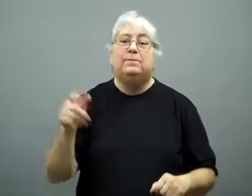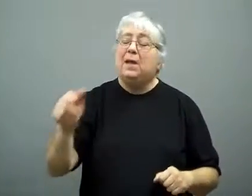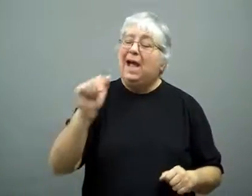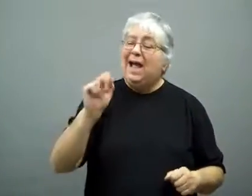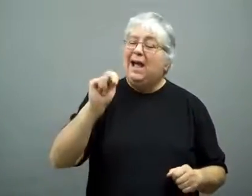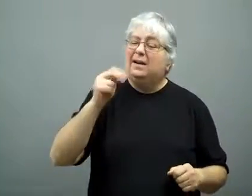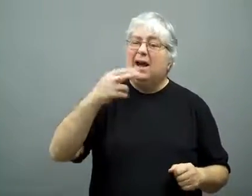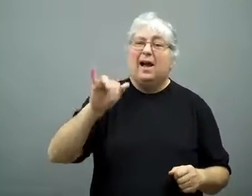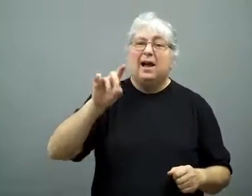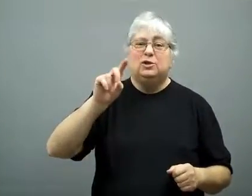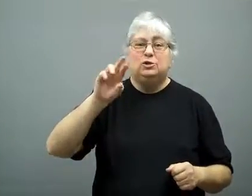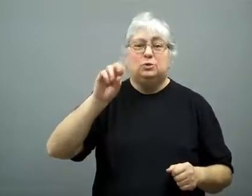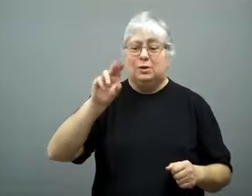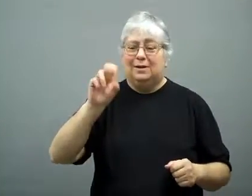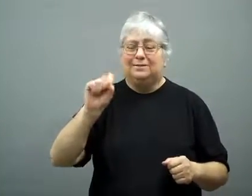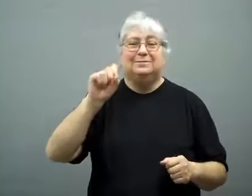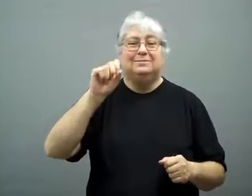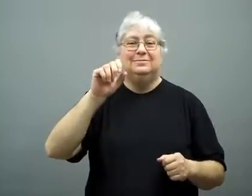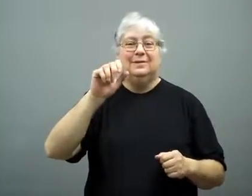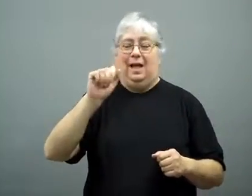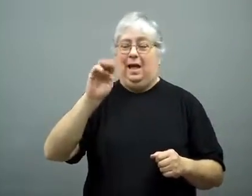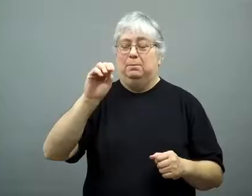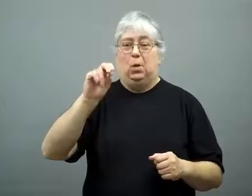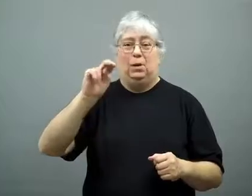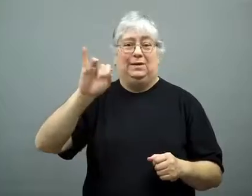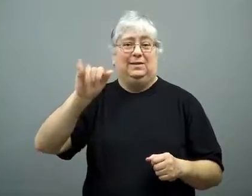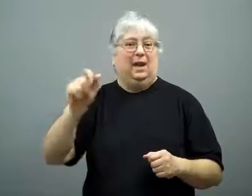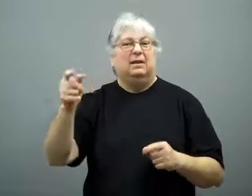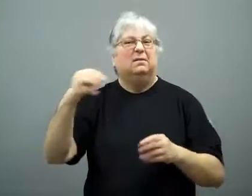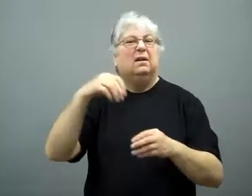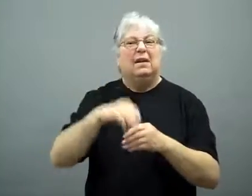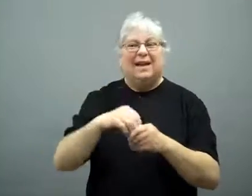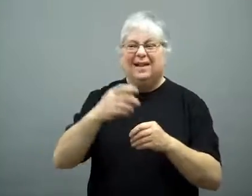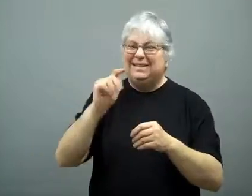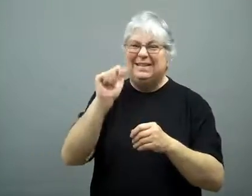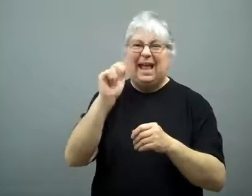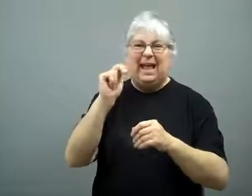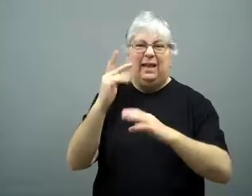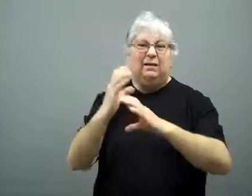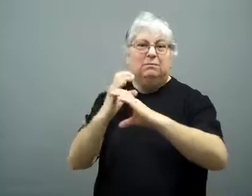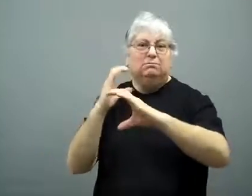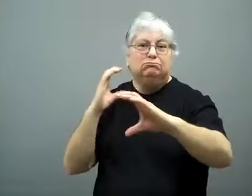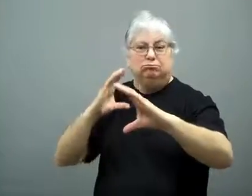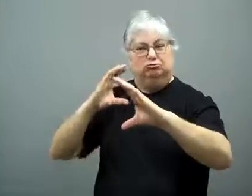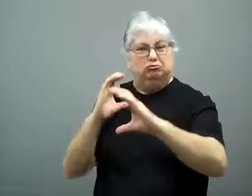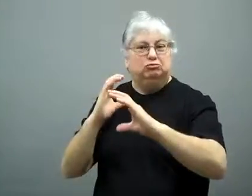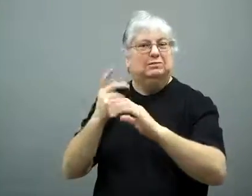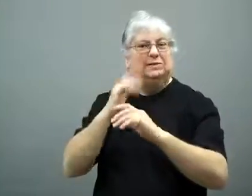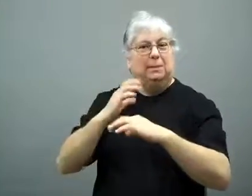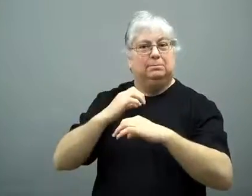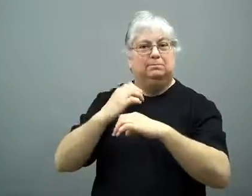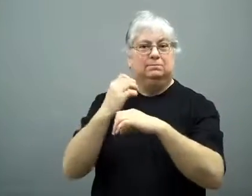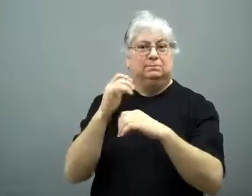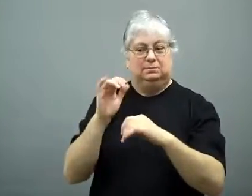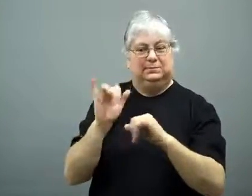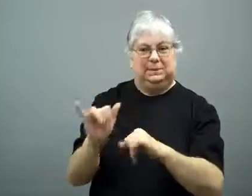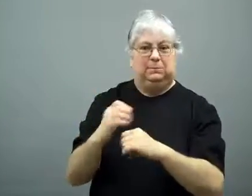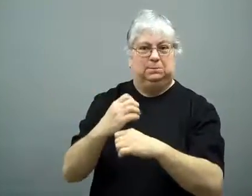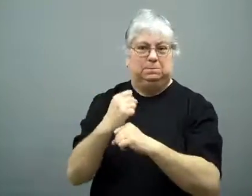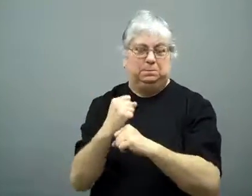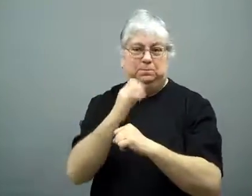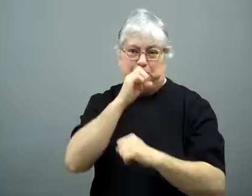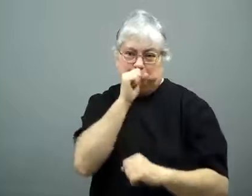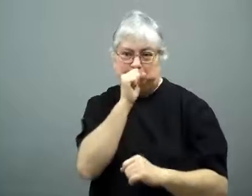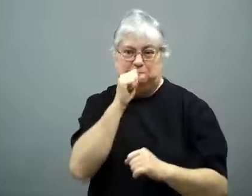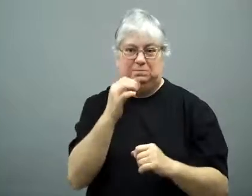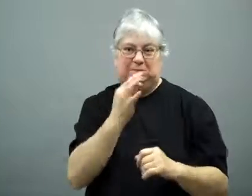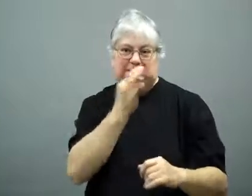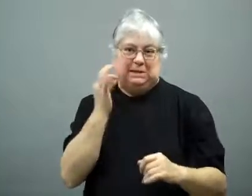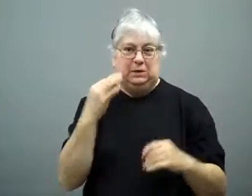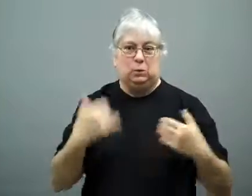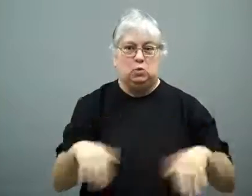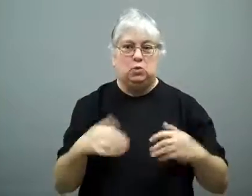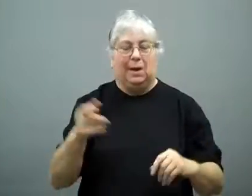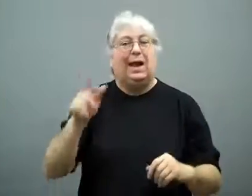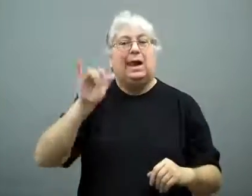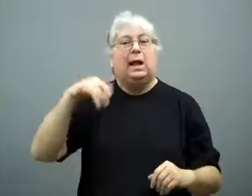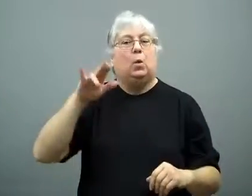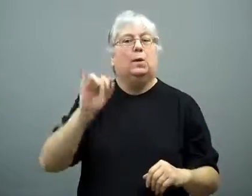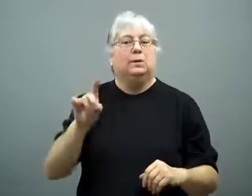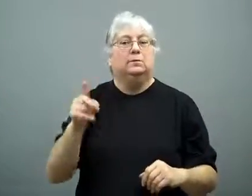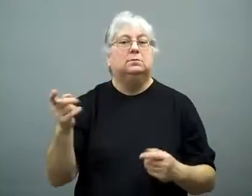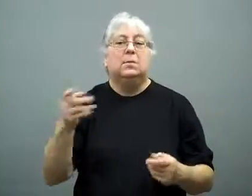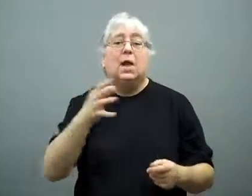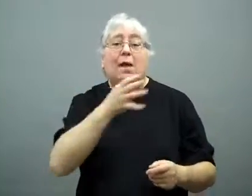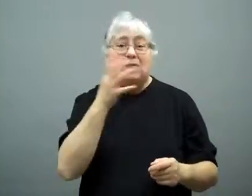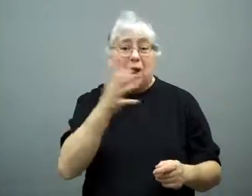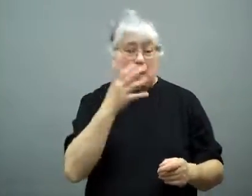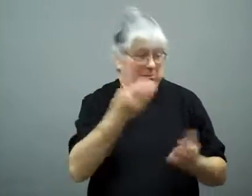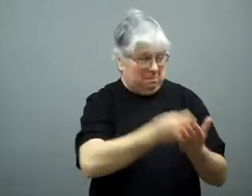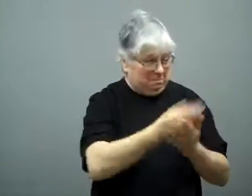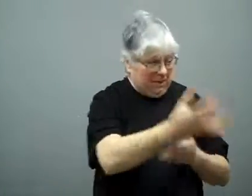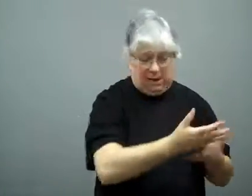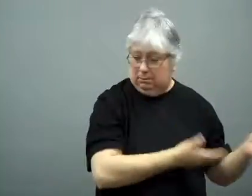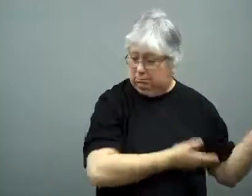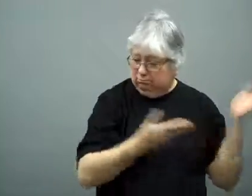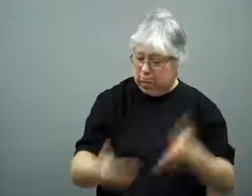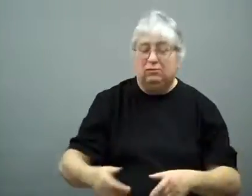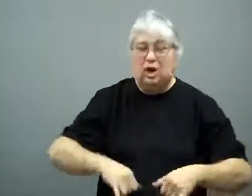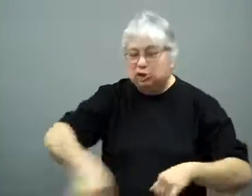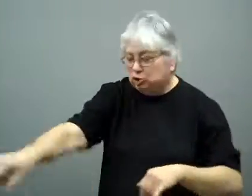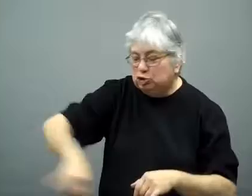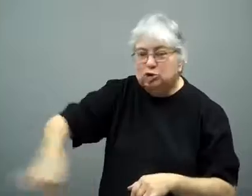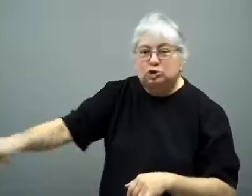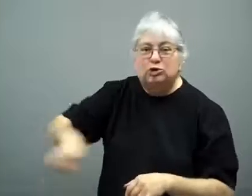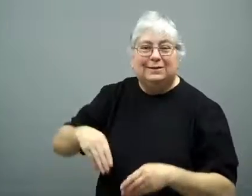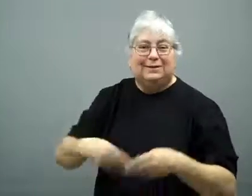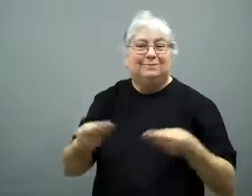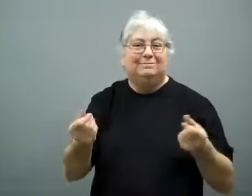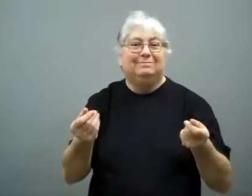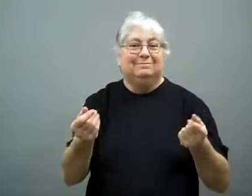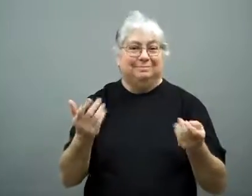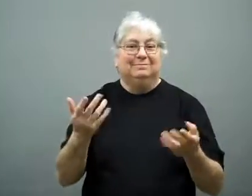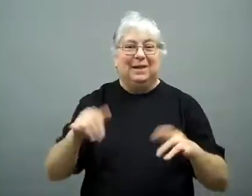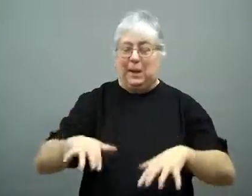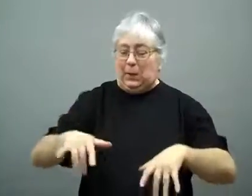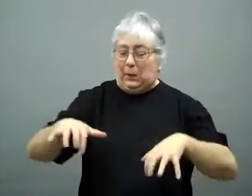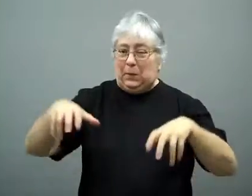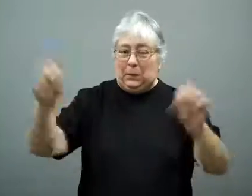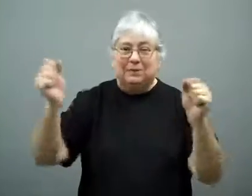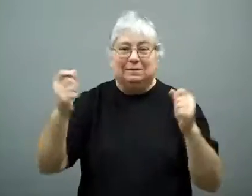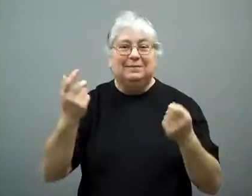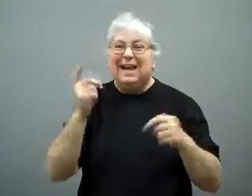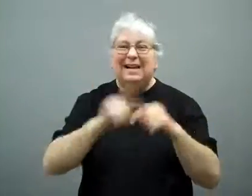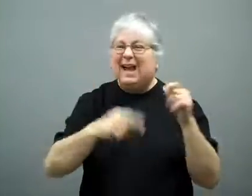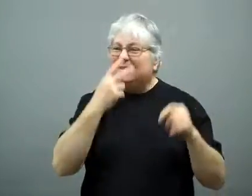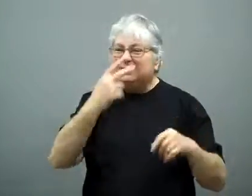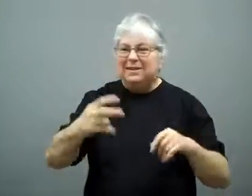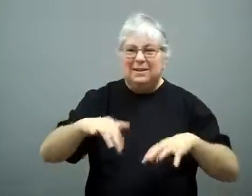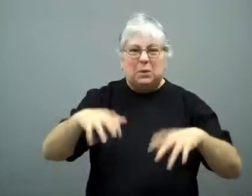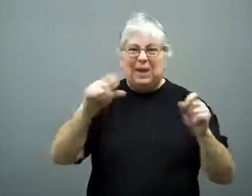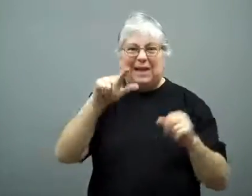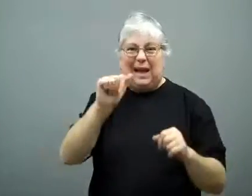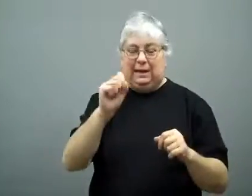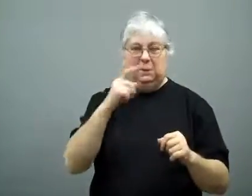Anhydrous ammonia is a liquid stored in pressurized tanks.